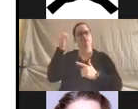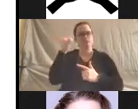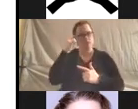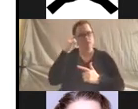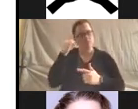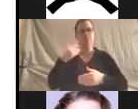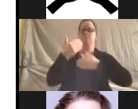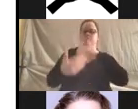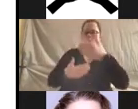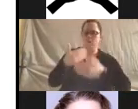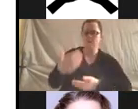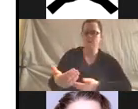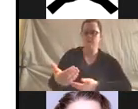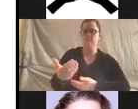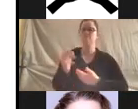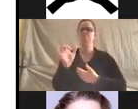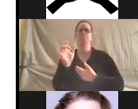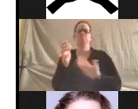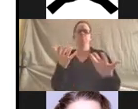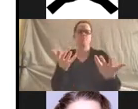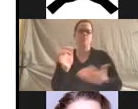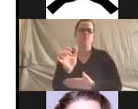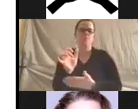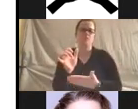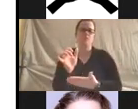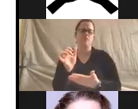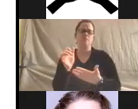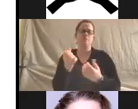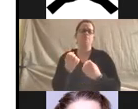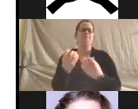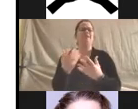that is many things that are confusing,